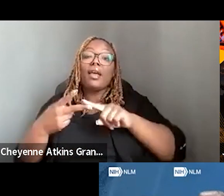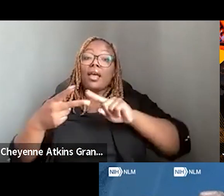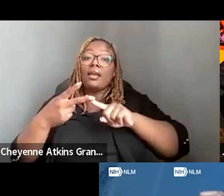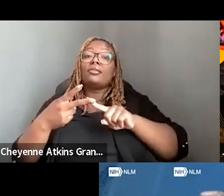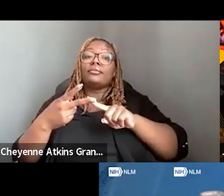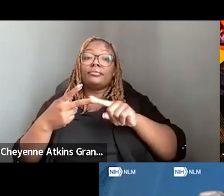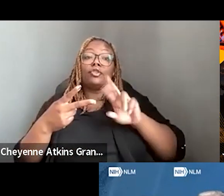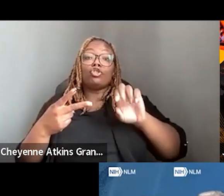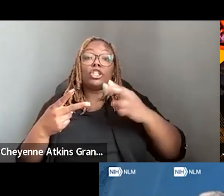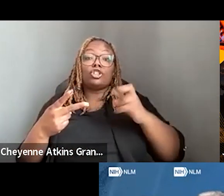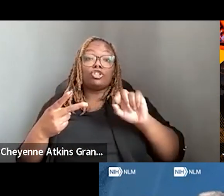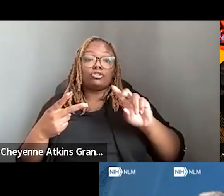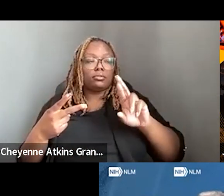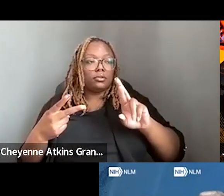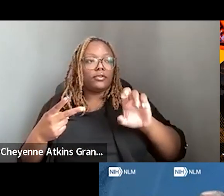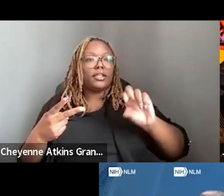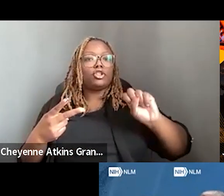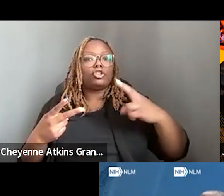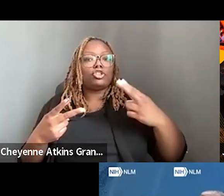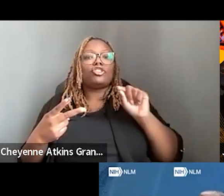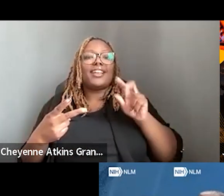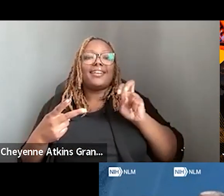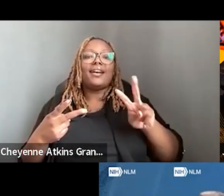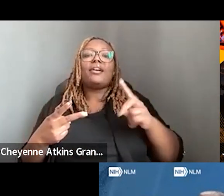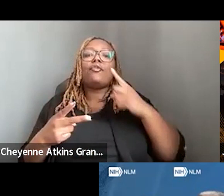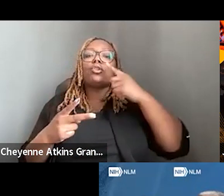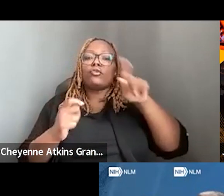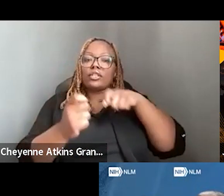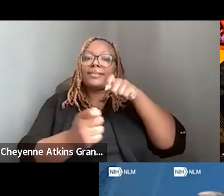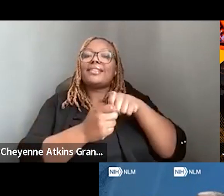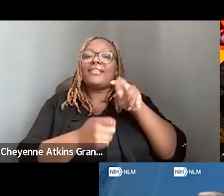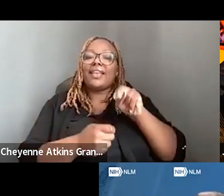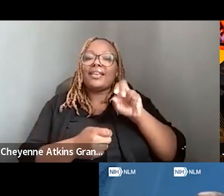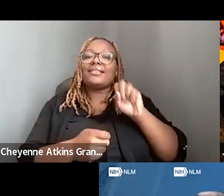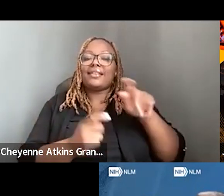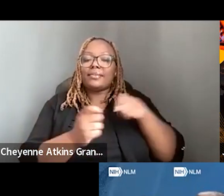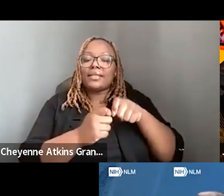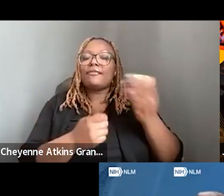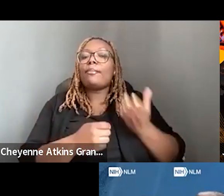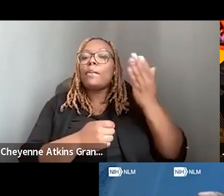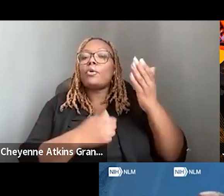for NSF-specific proposal process and policies.